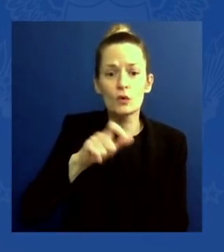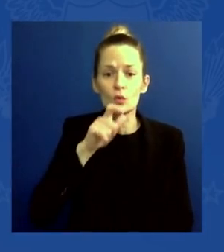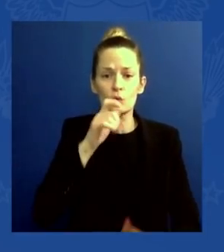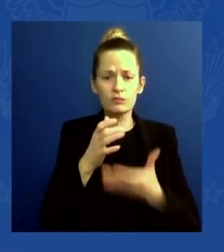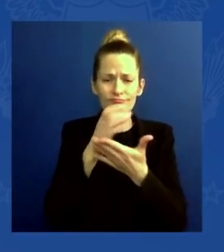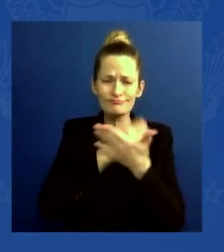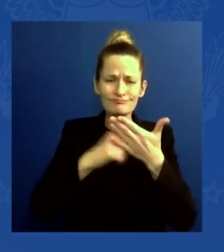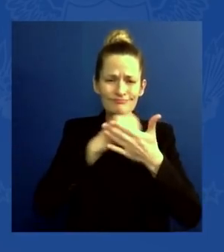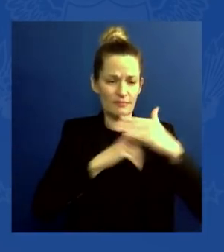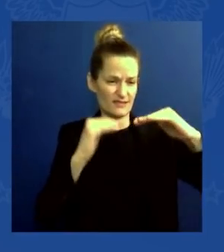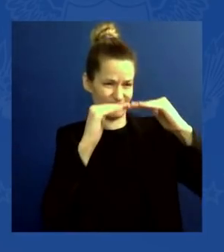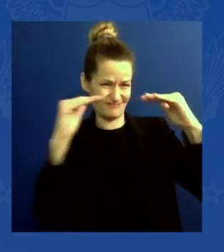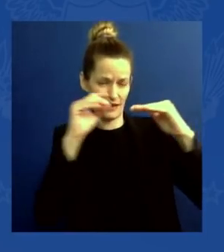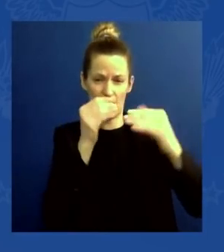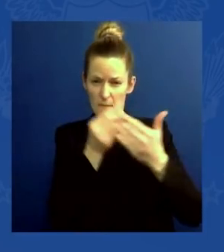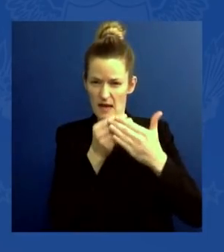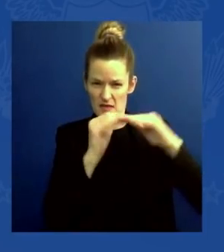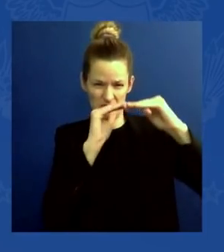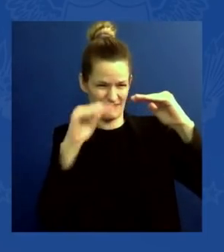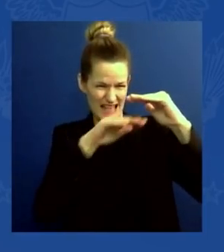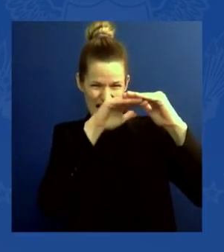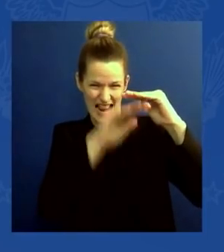one little bit in having to pay a penny more